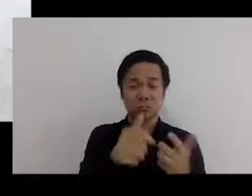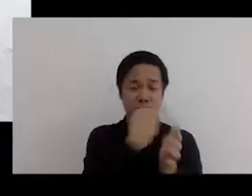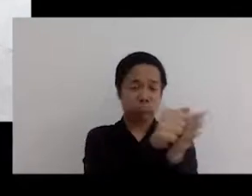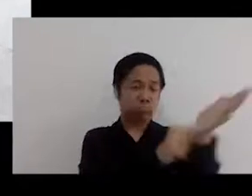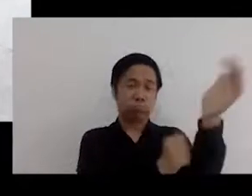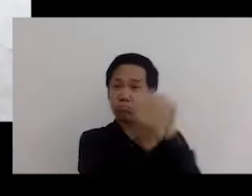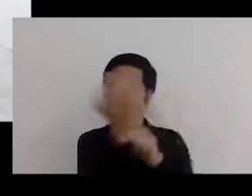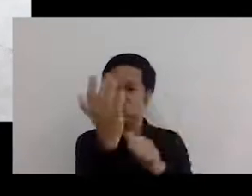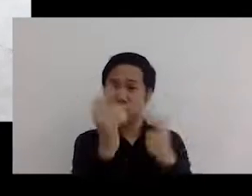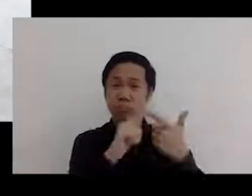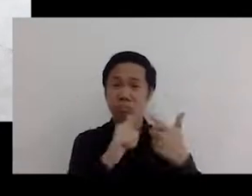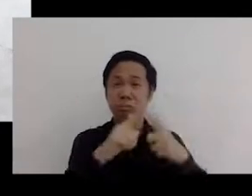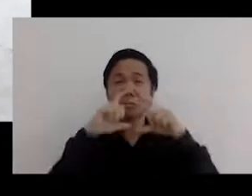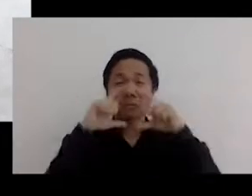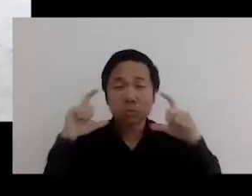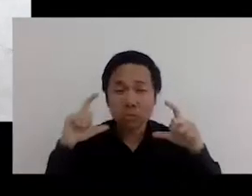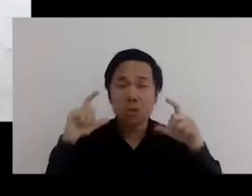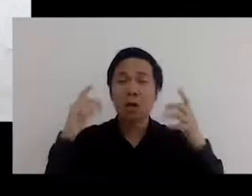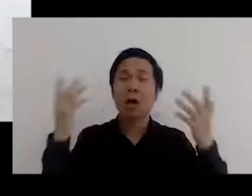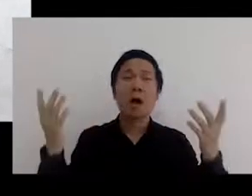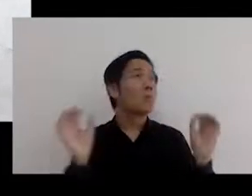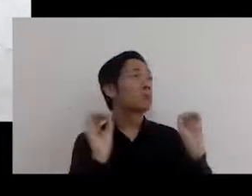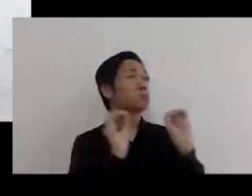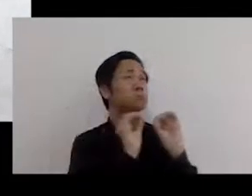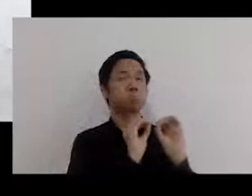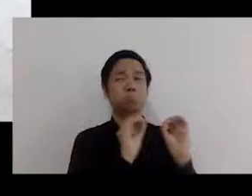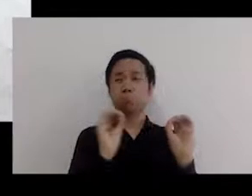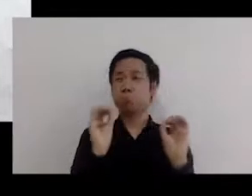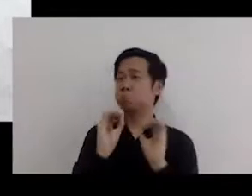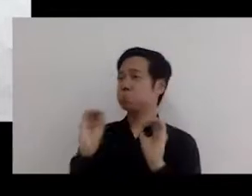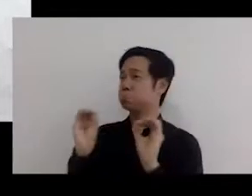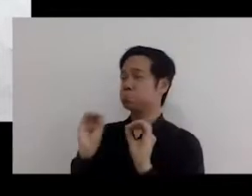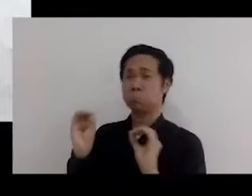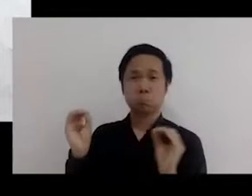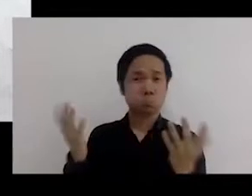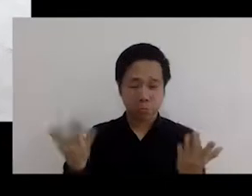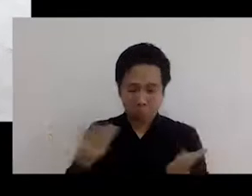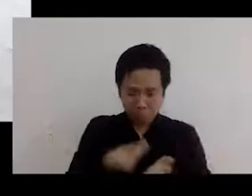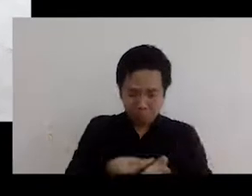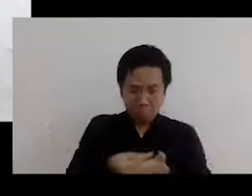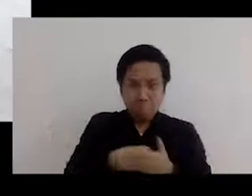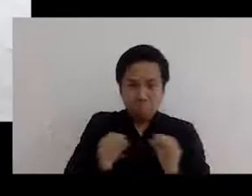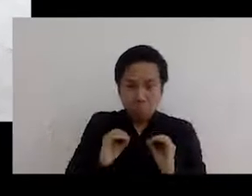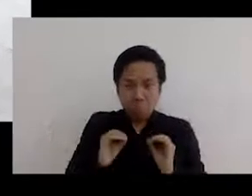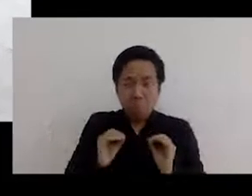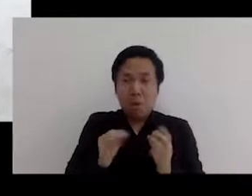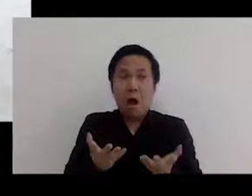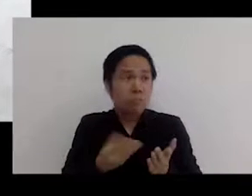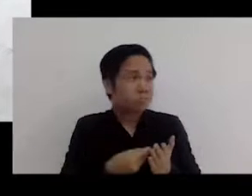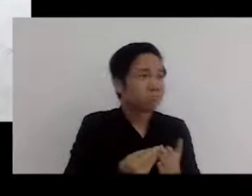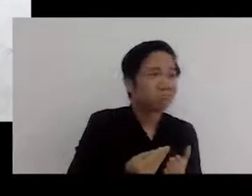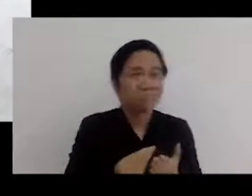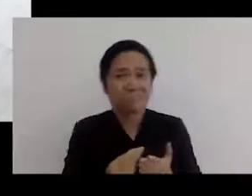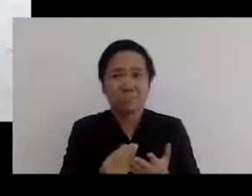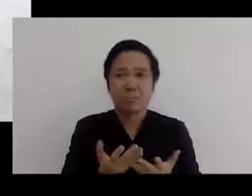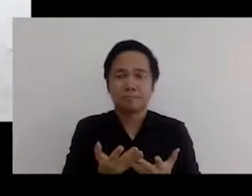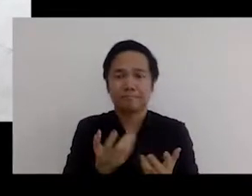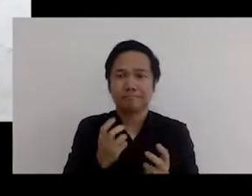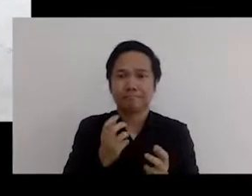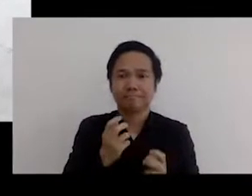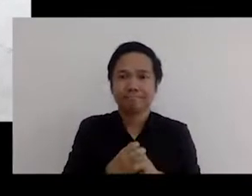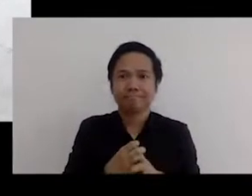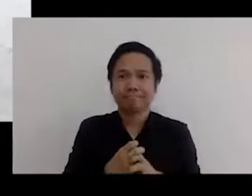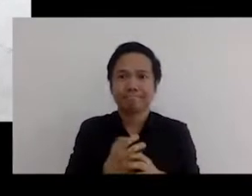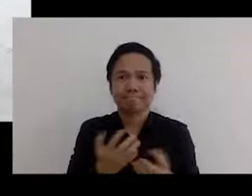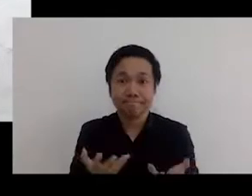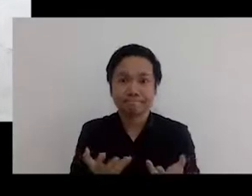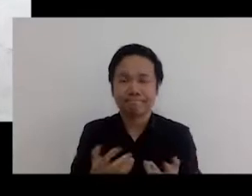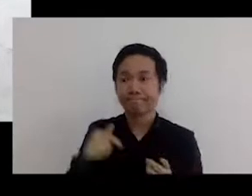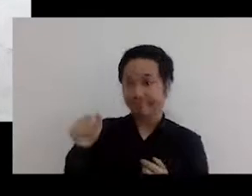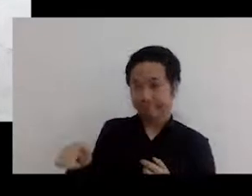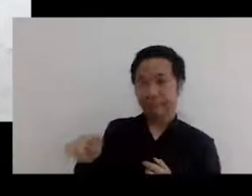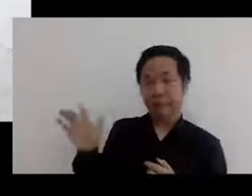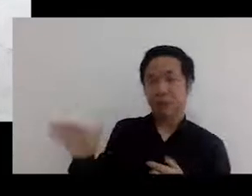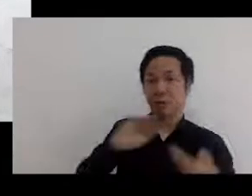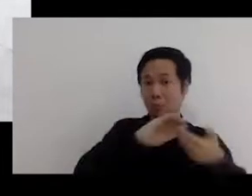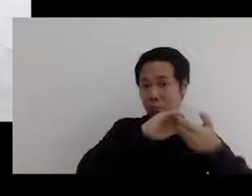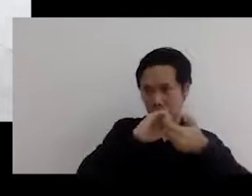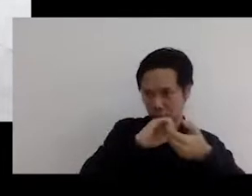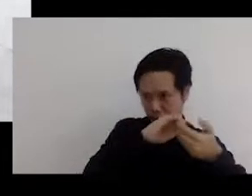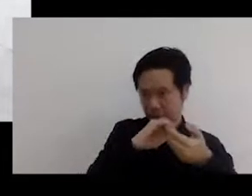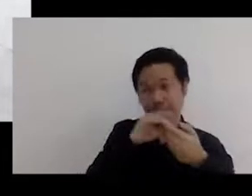The government and OPDs' local area support system, that is a WhatsApp group, helped her to get food packets and commodities delivered at home